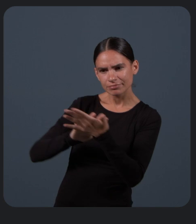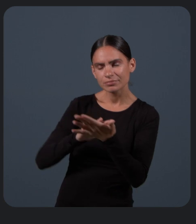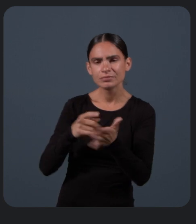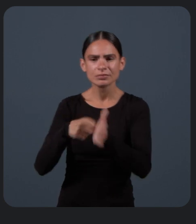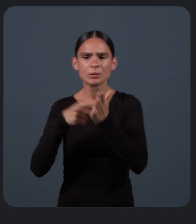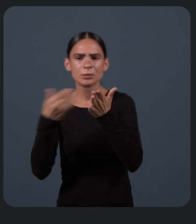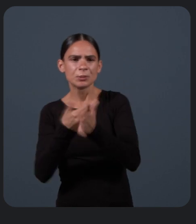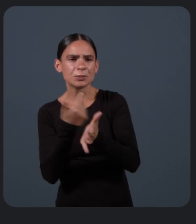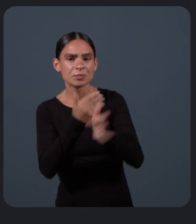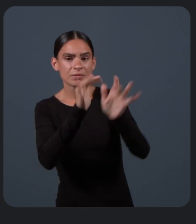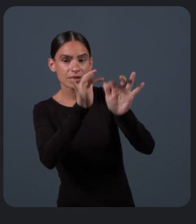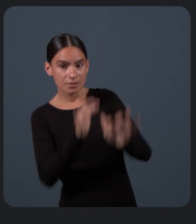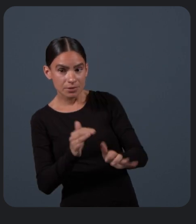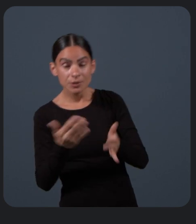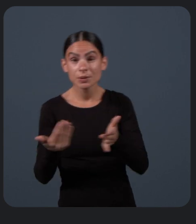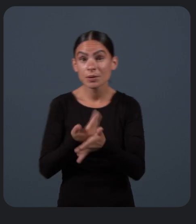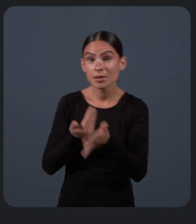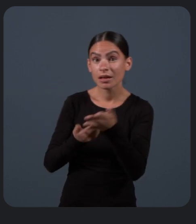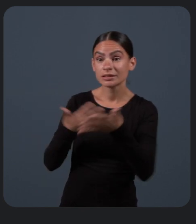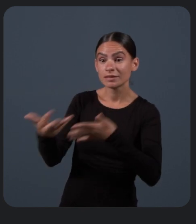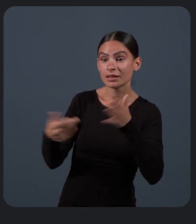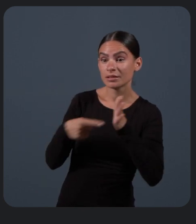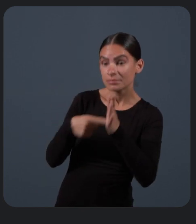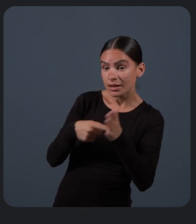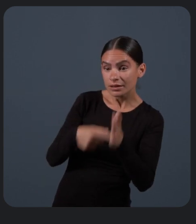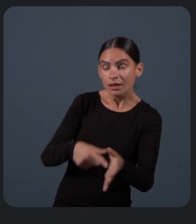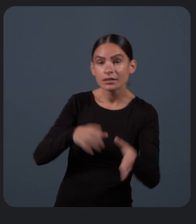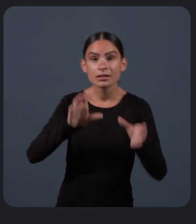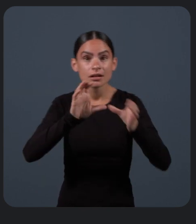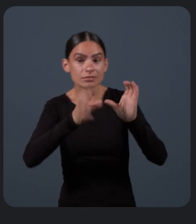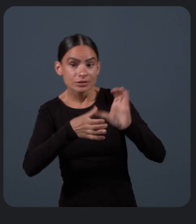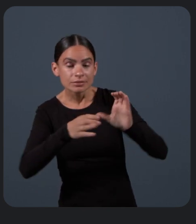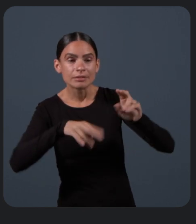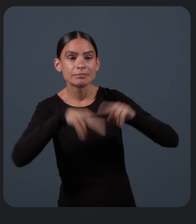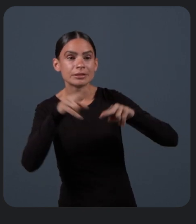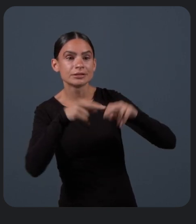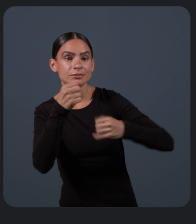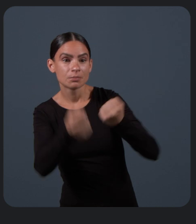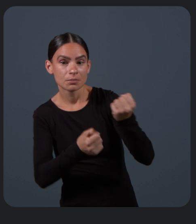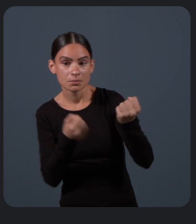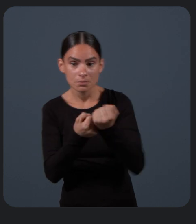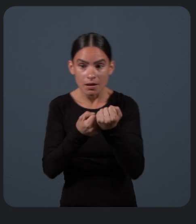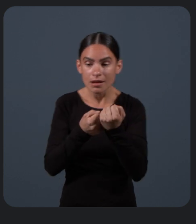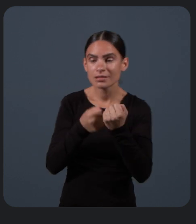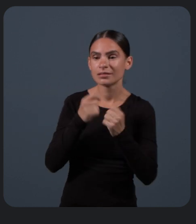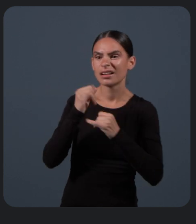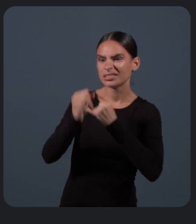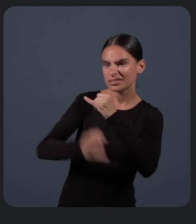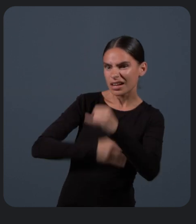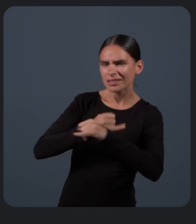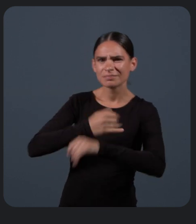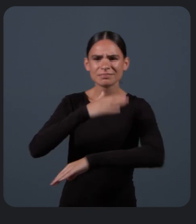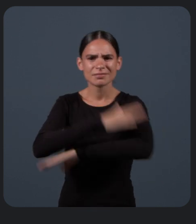It includes compilation and build supports, accessibility, internationalization, platform-specific integration.